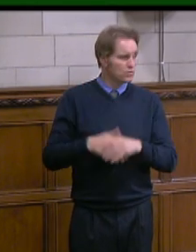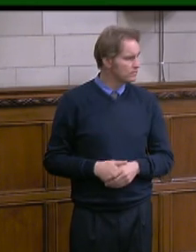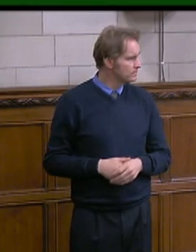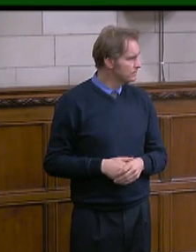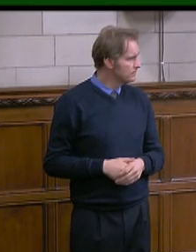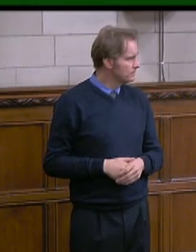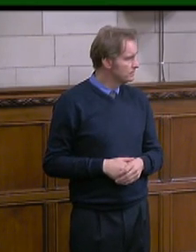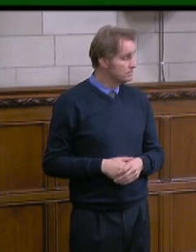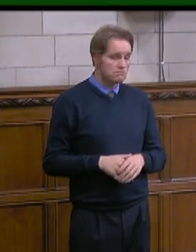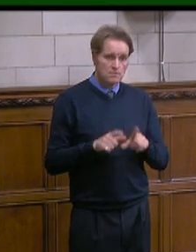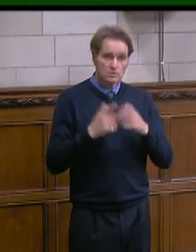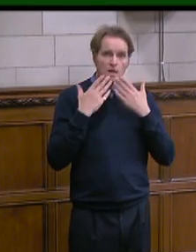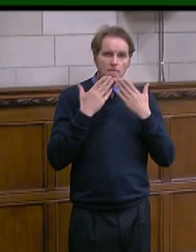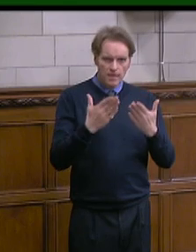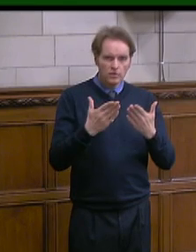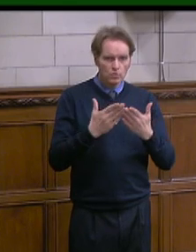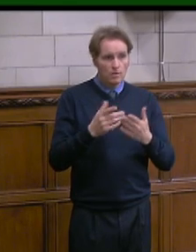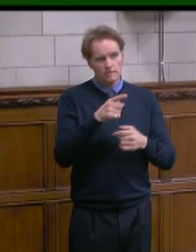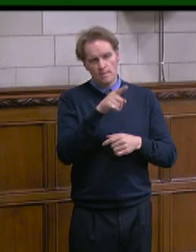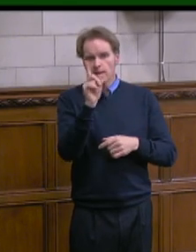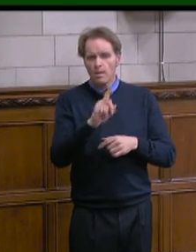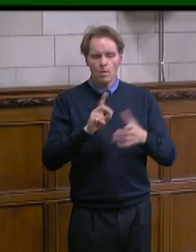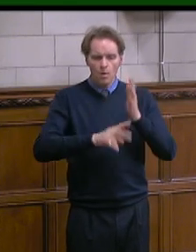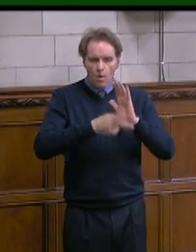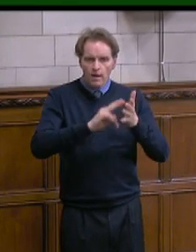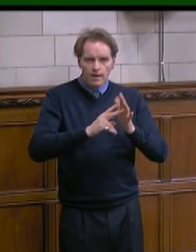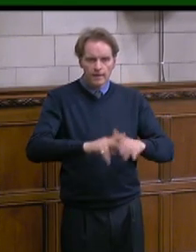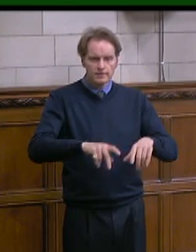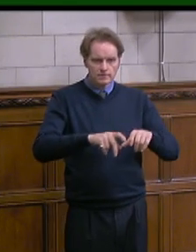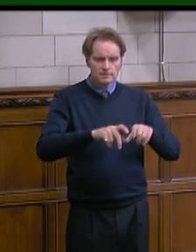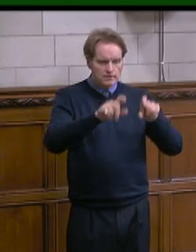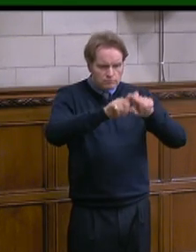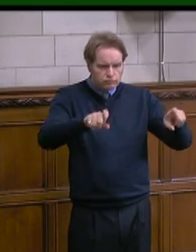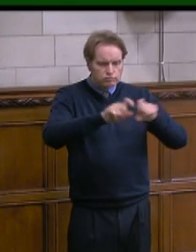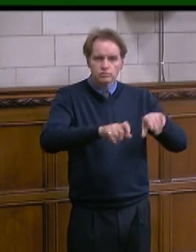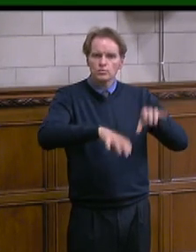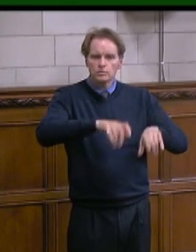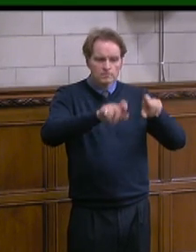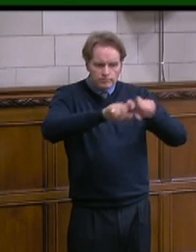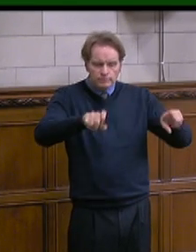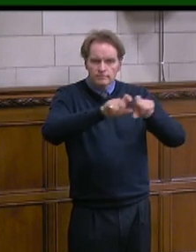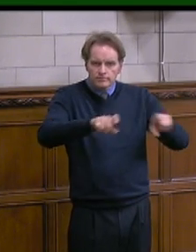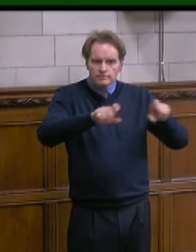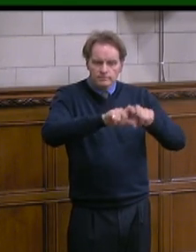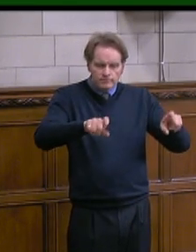been organising the live simultaneous interpretation on television, and the Officers of the House